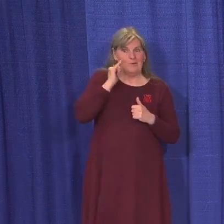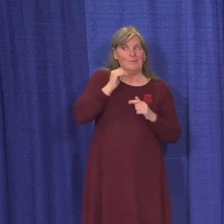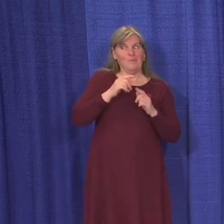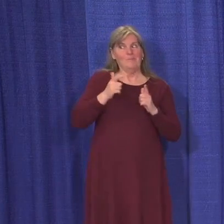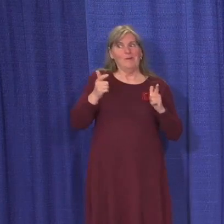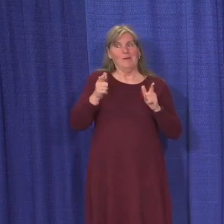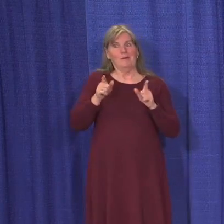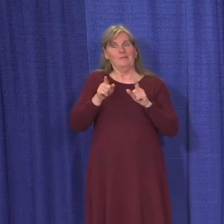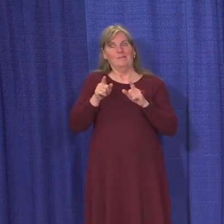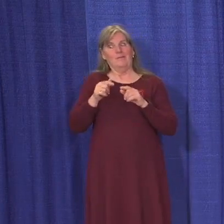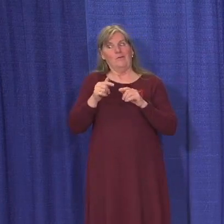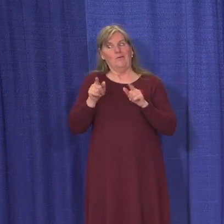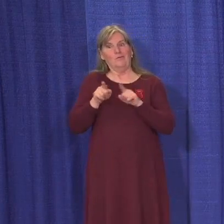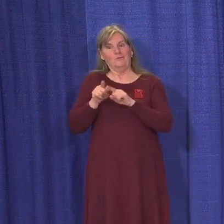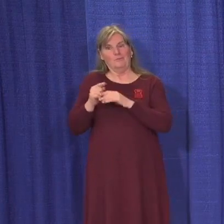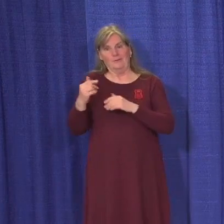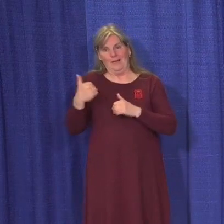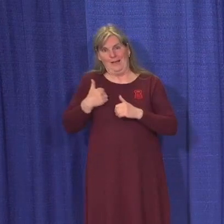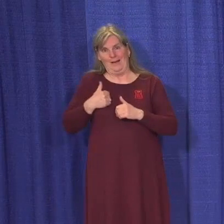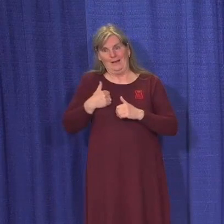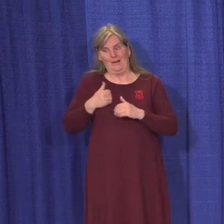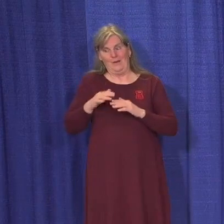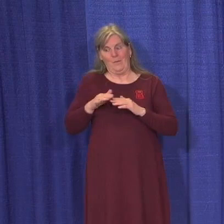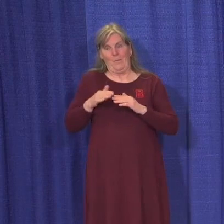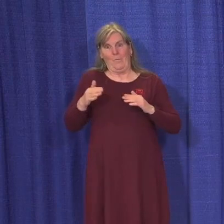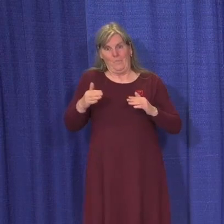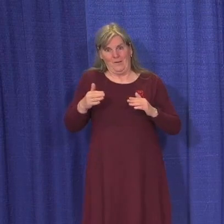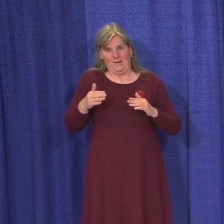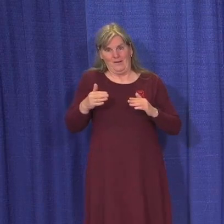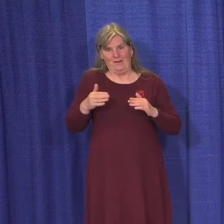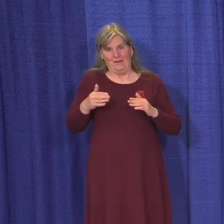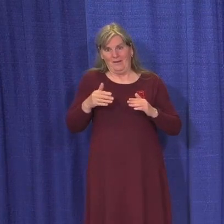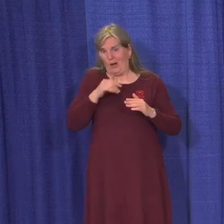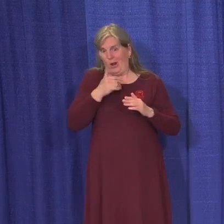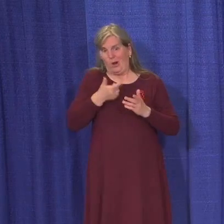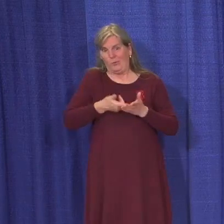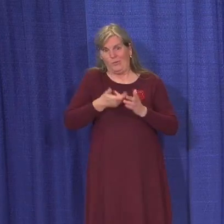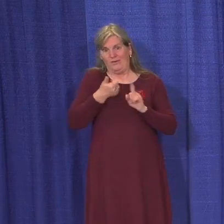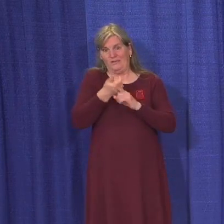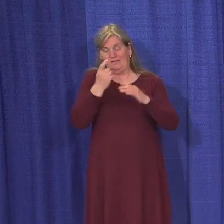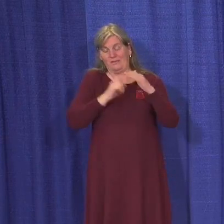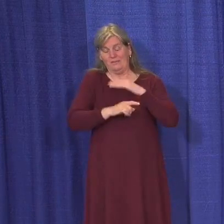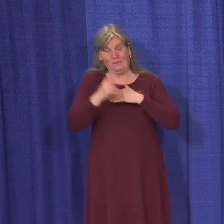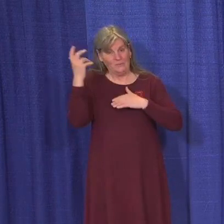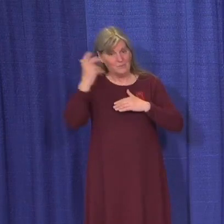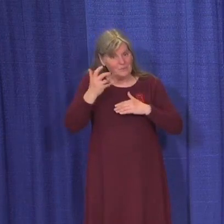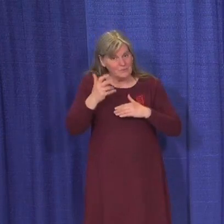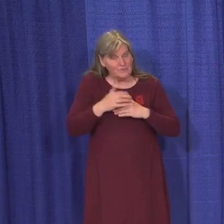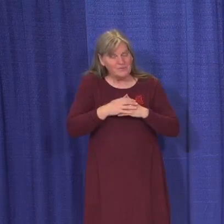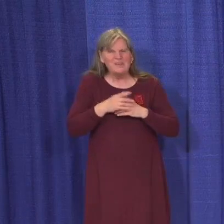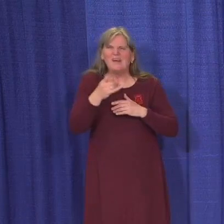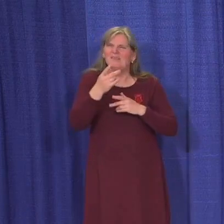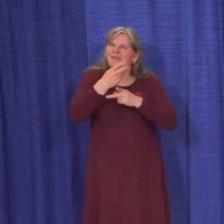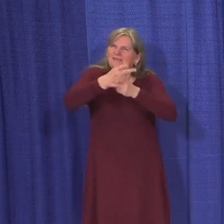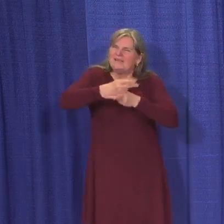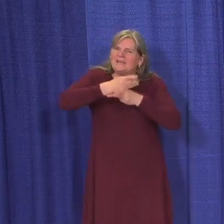think of it as a phase one and this is a big step not just for